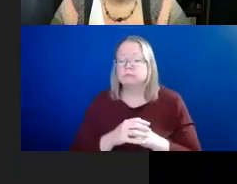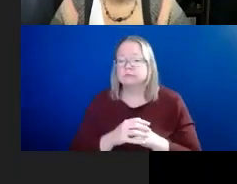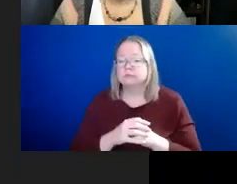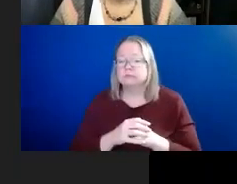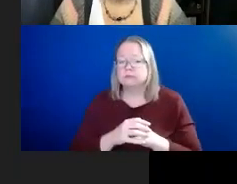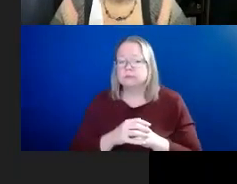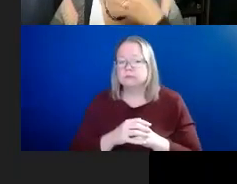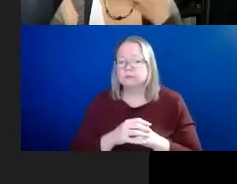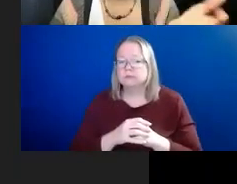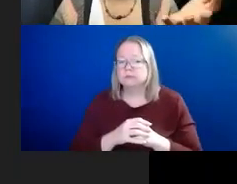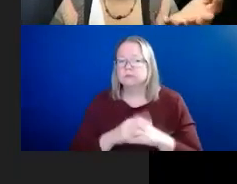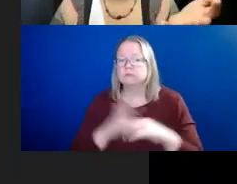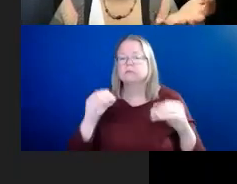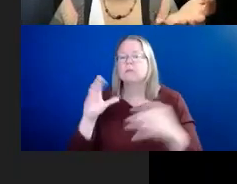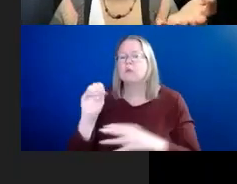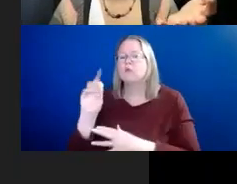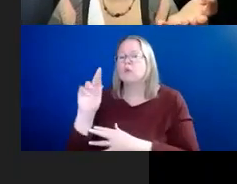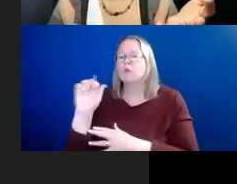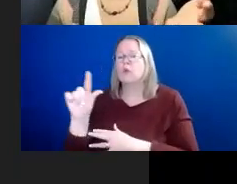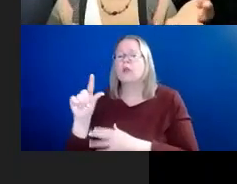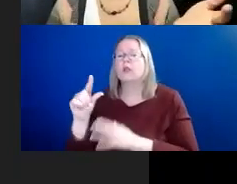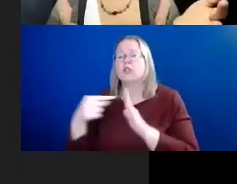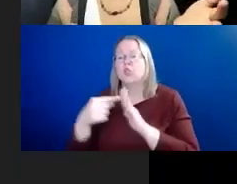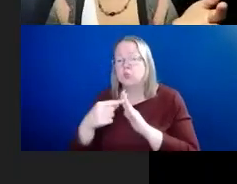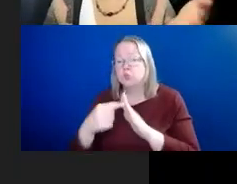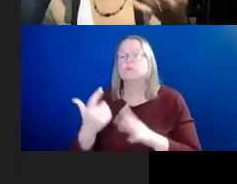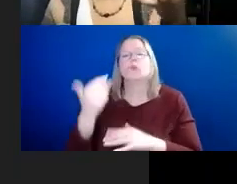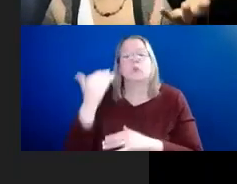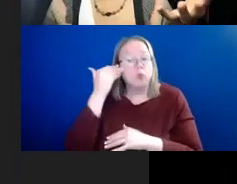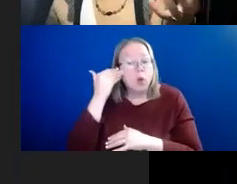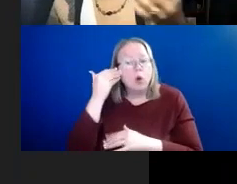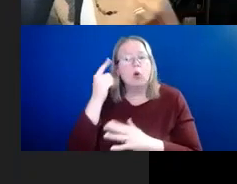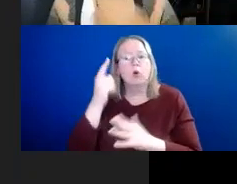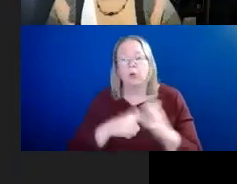13:24:32 oral cues to somebody so they know what's on the screen